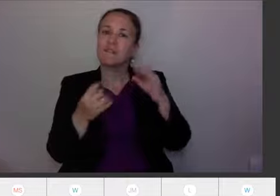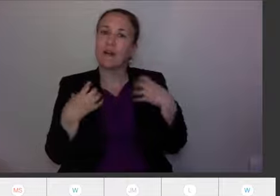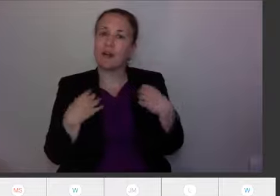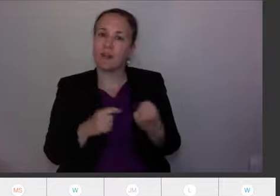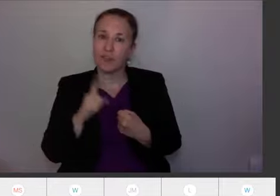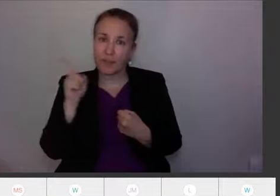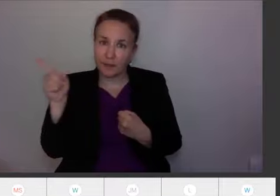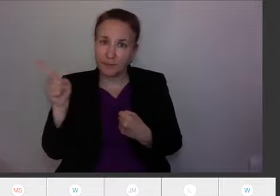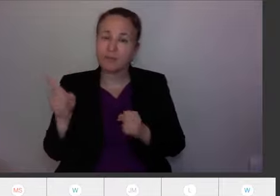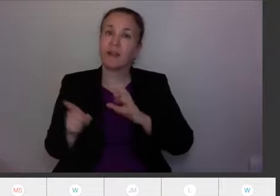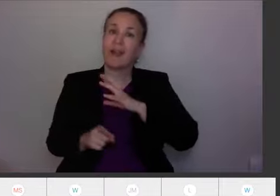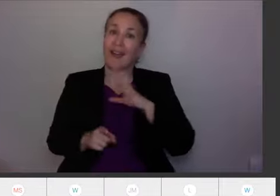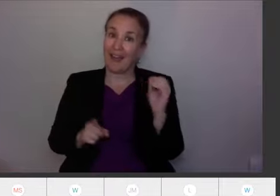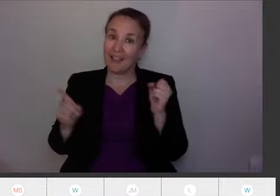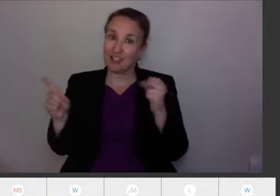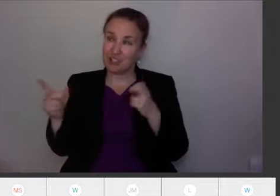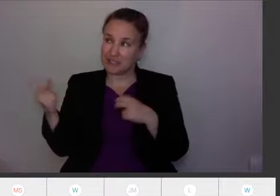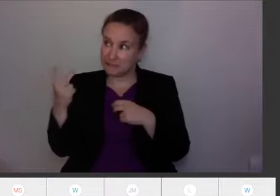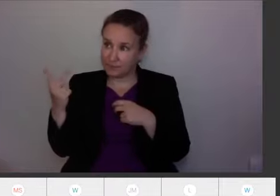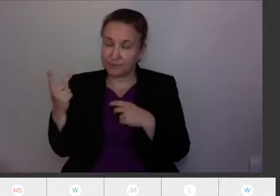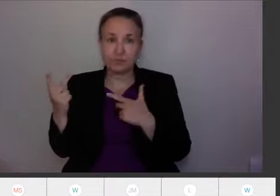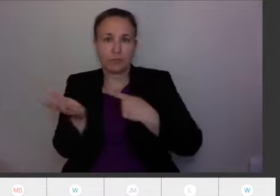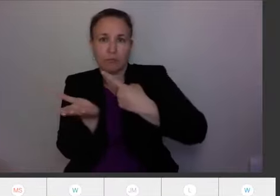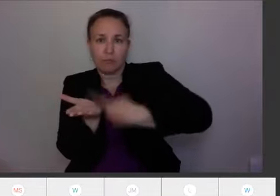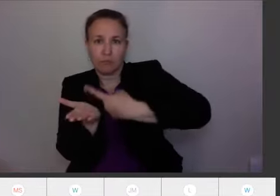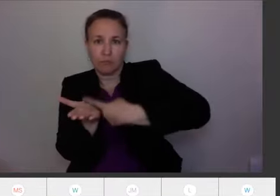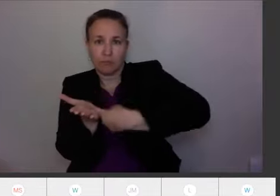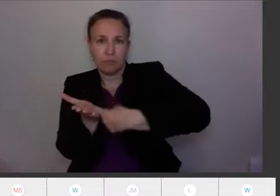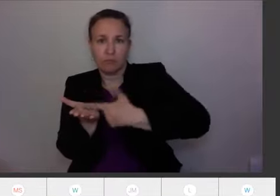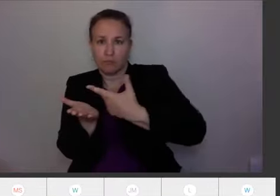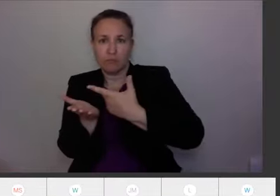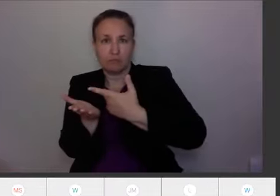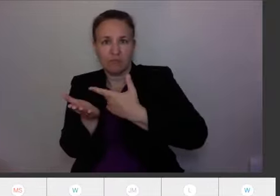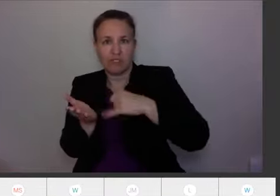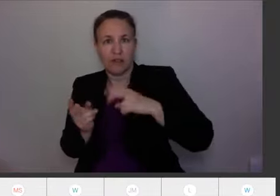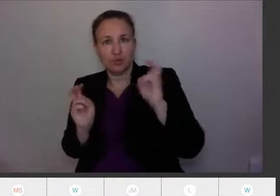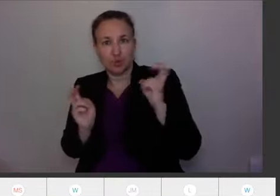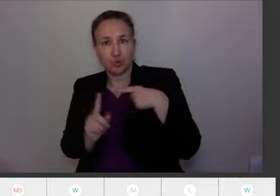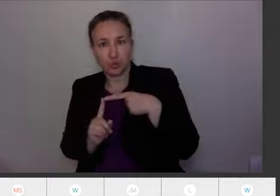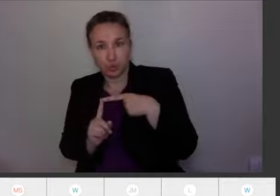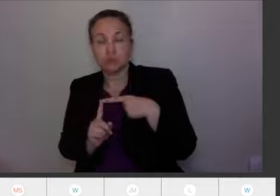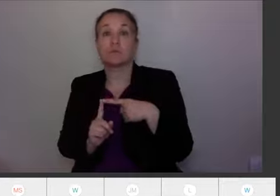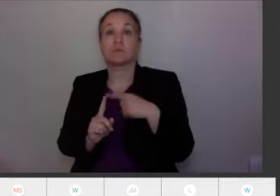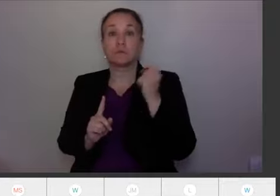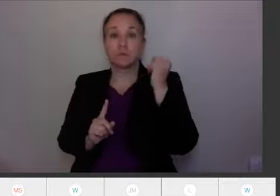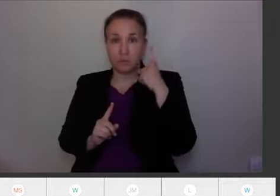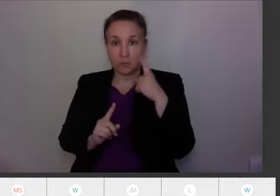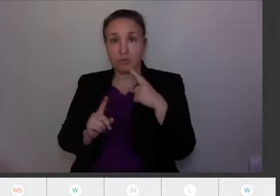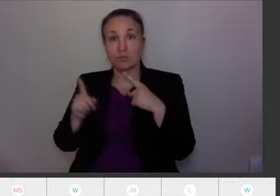and she and i discussed this issue and she conveyed to me that